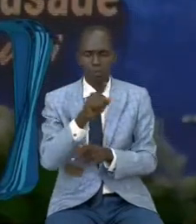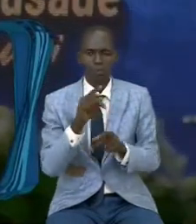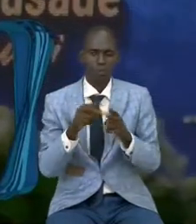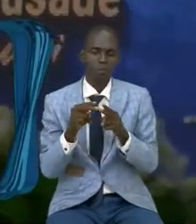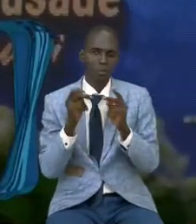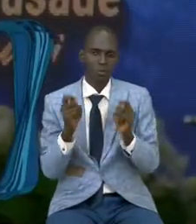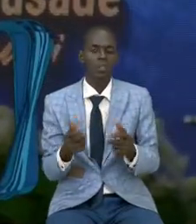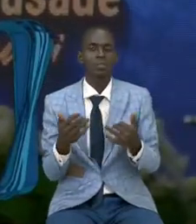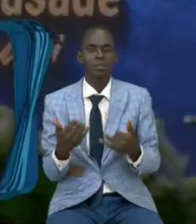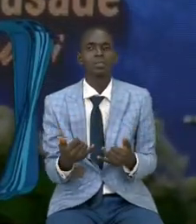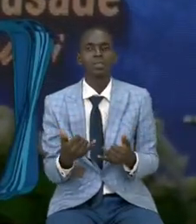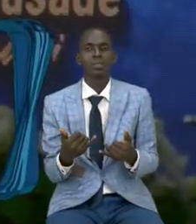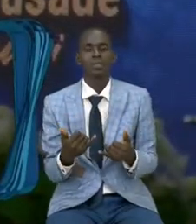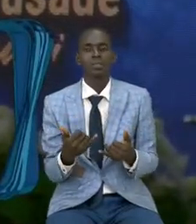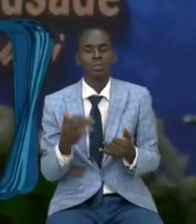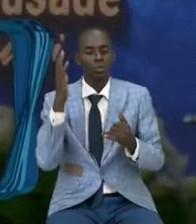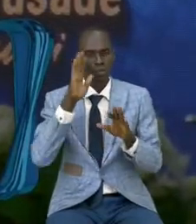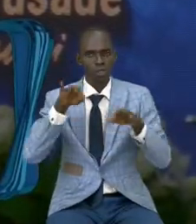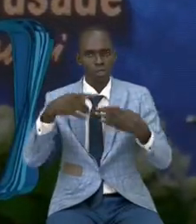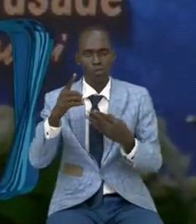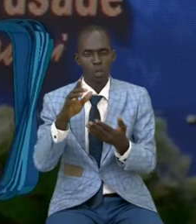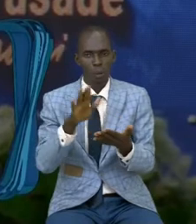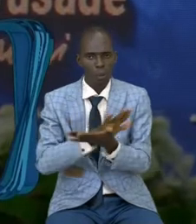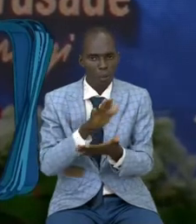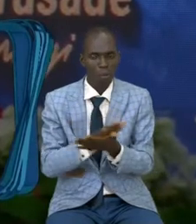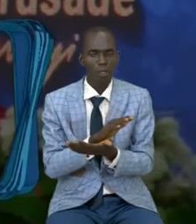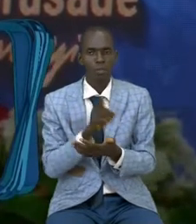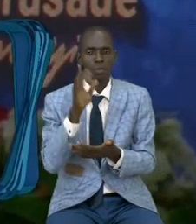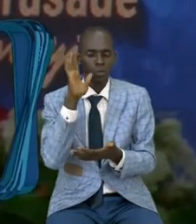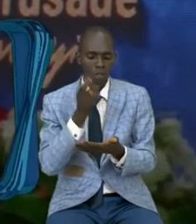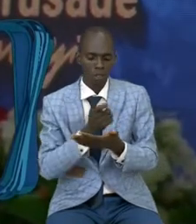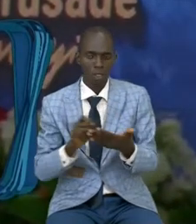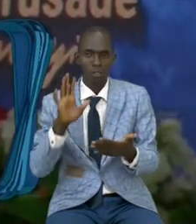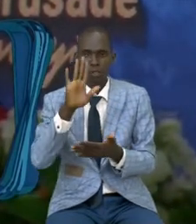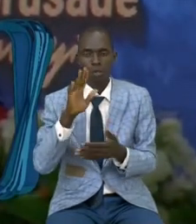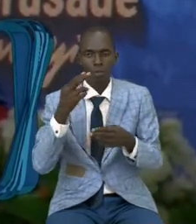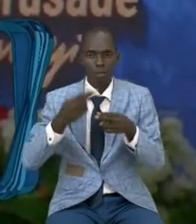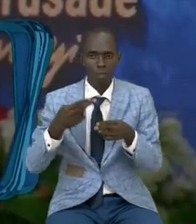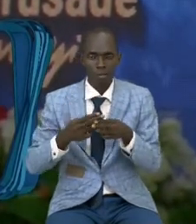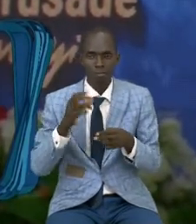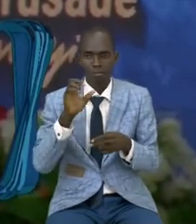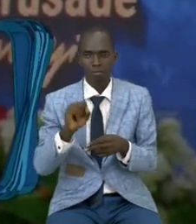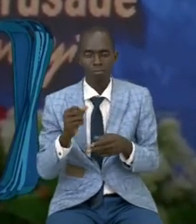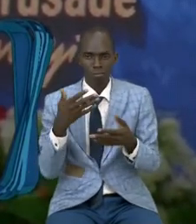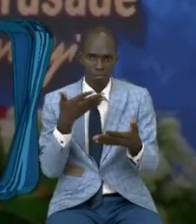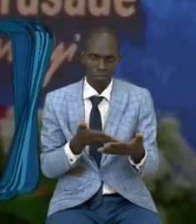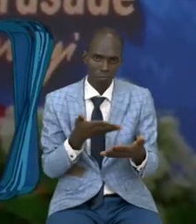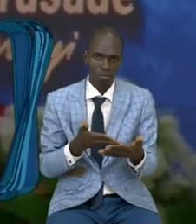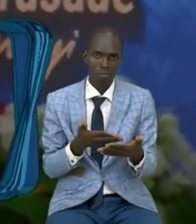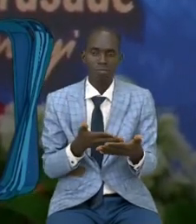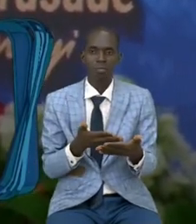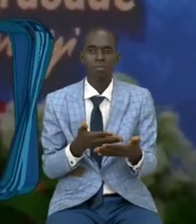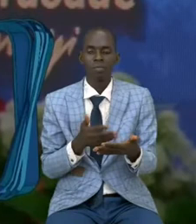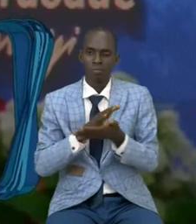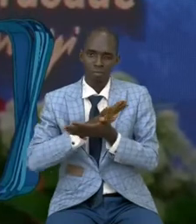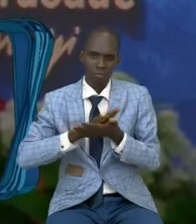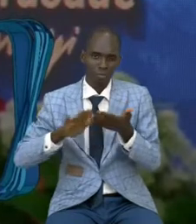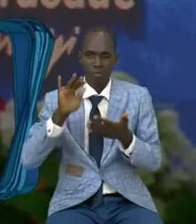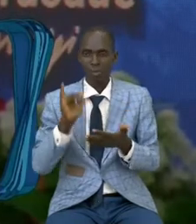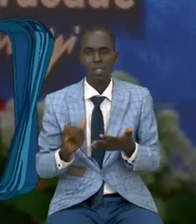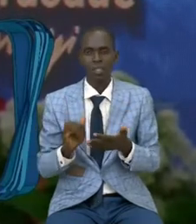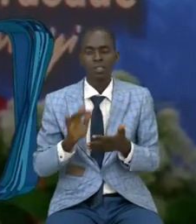take their data names some phone numbers and then move fast very very fast go to the far back